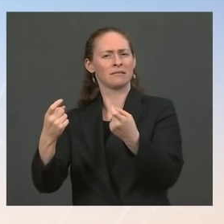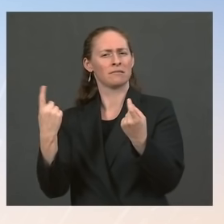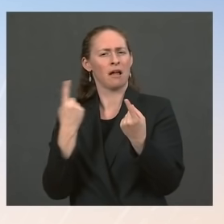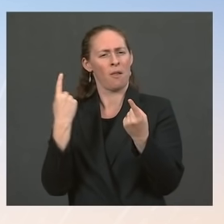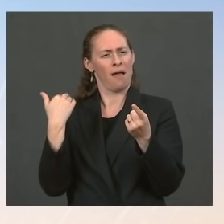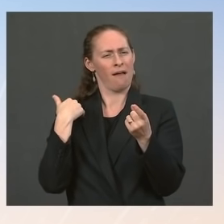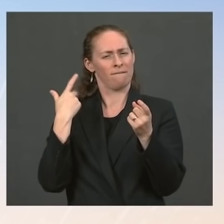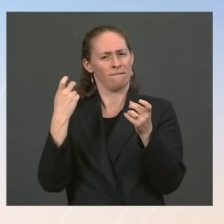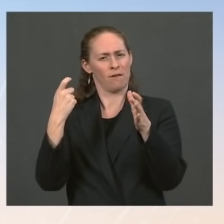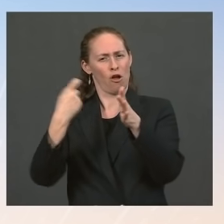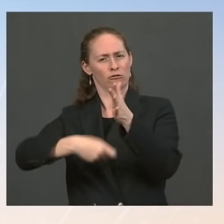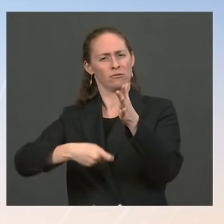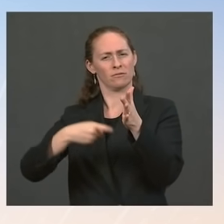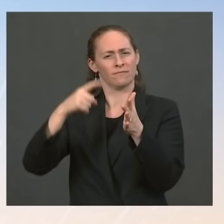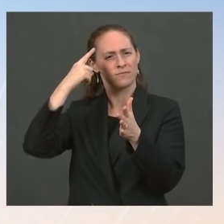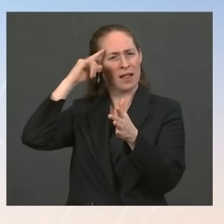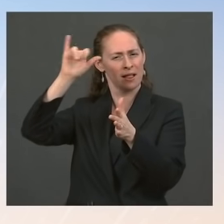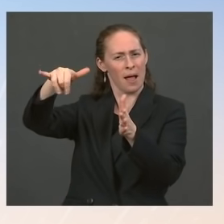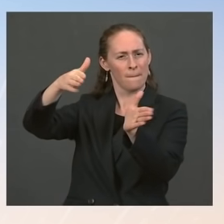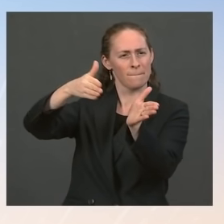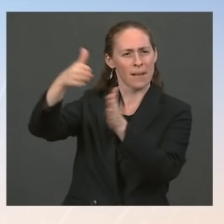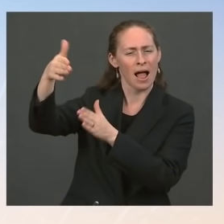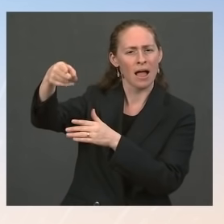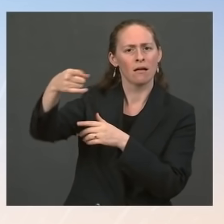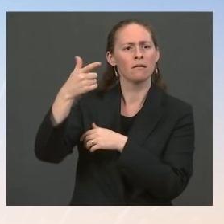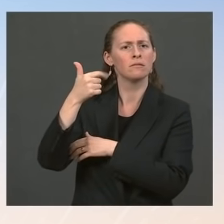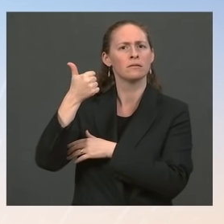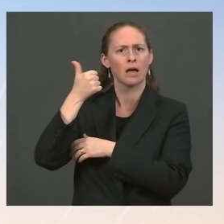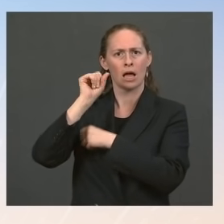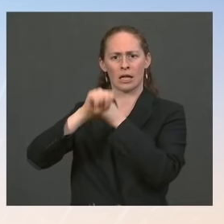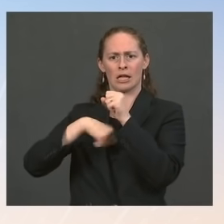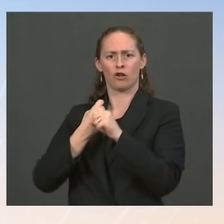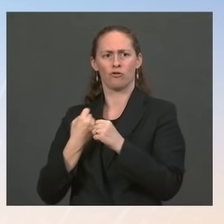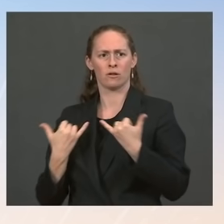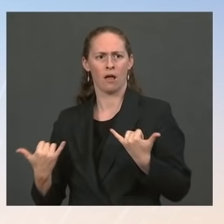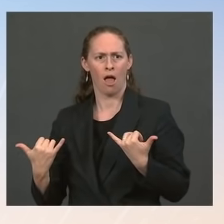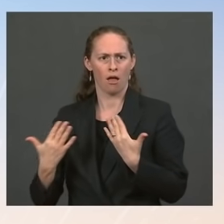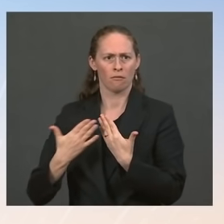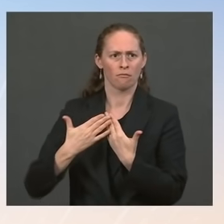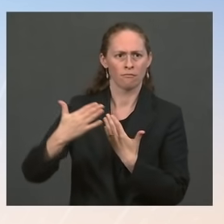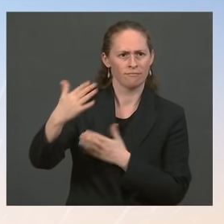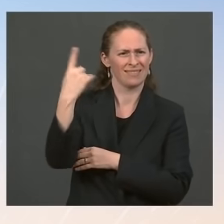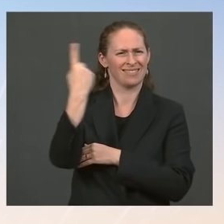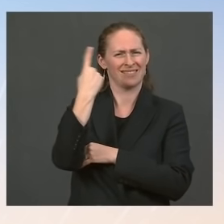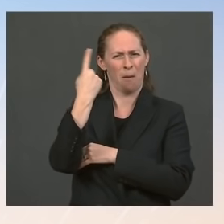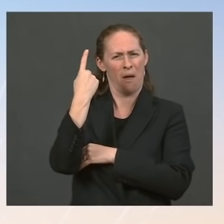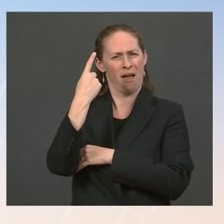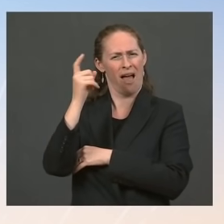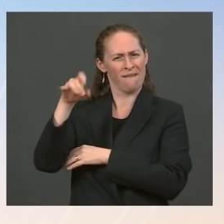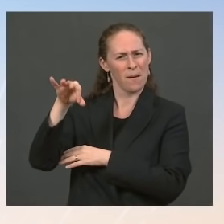over the course of the next decade and beyond falls on somebody, right? Ms. Psaki: But there's a clear difference